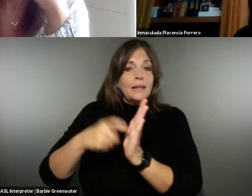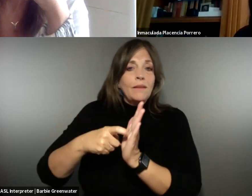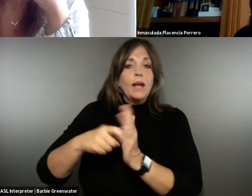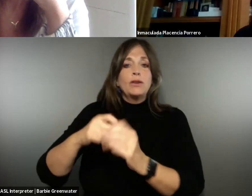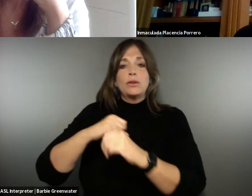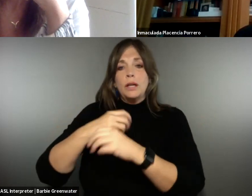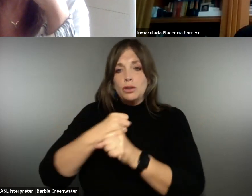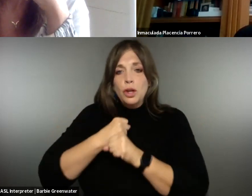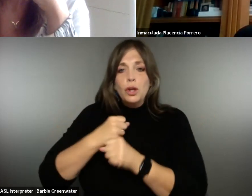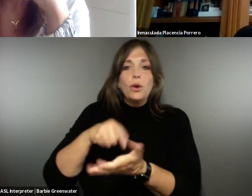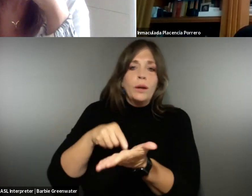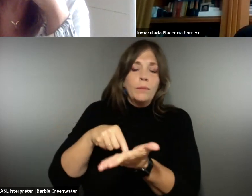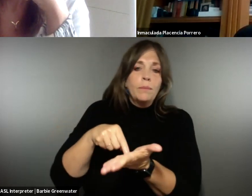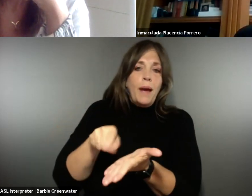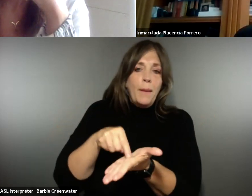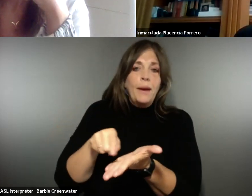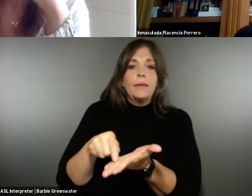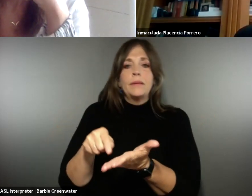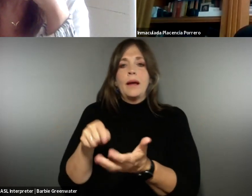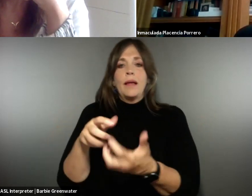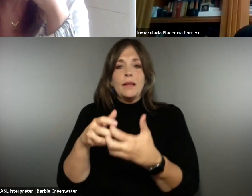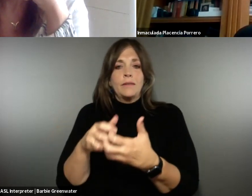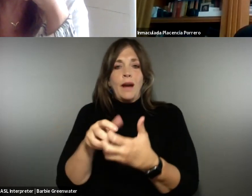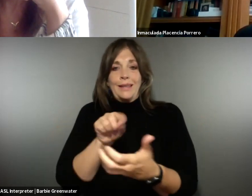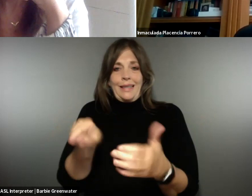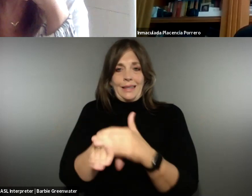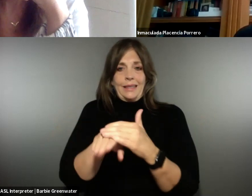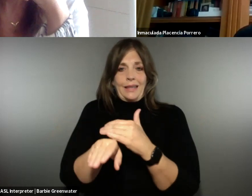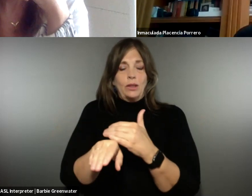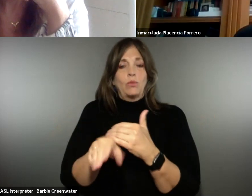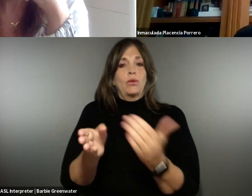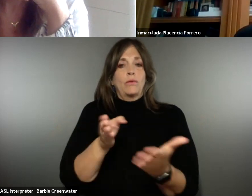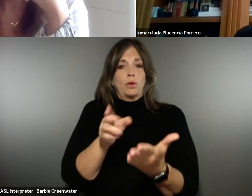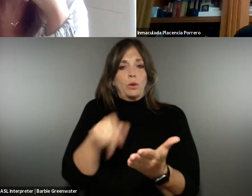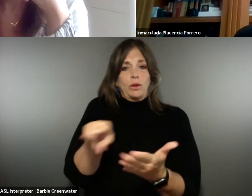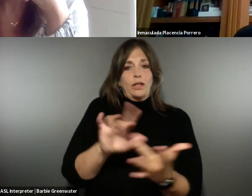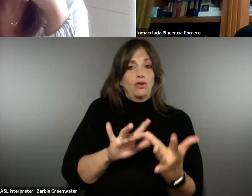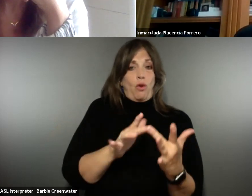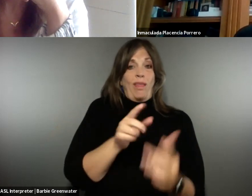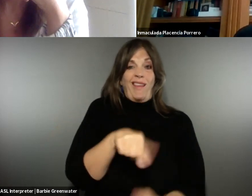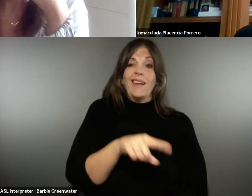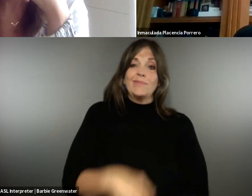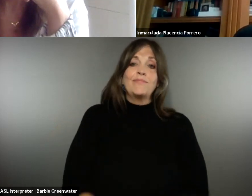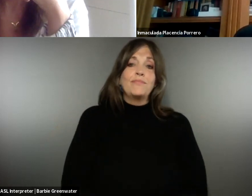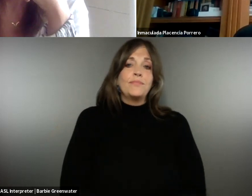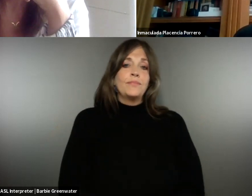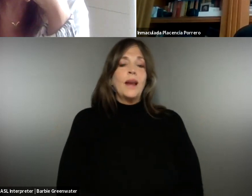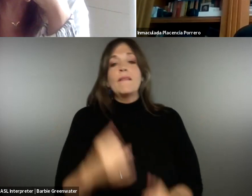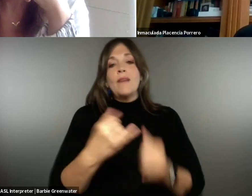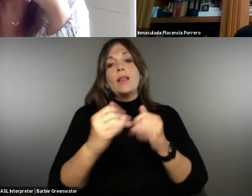. And finally, providing identification methods, electronic signatures and payment services which are perceivable, operable